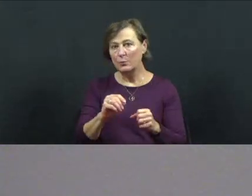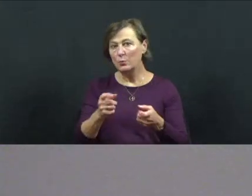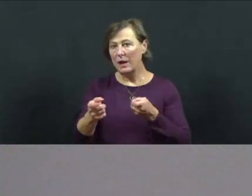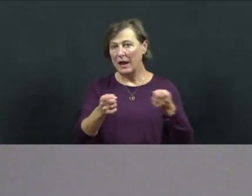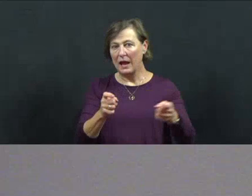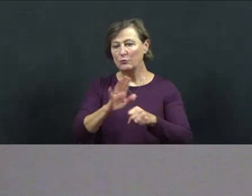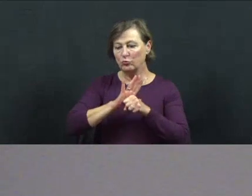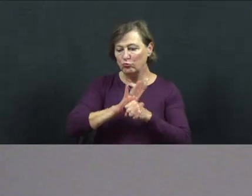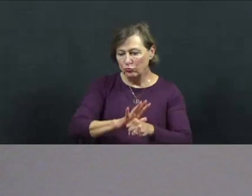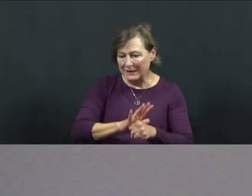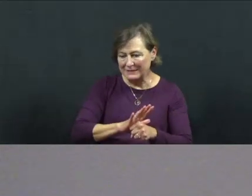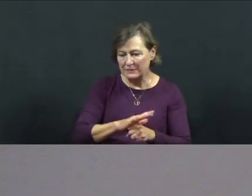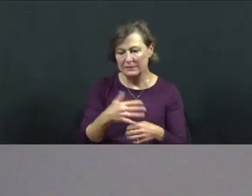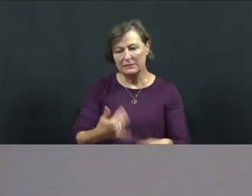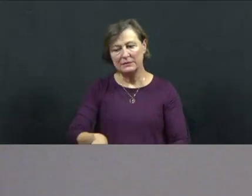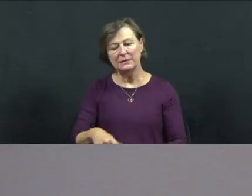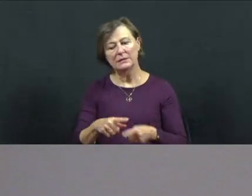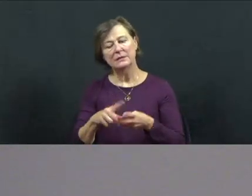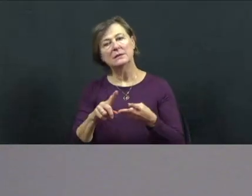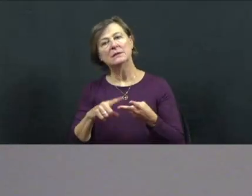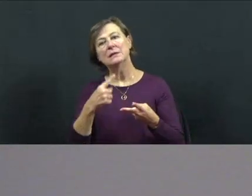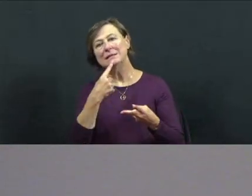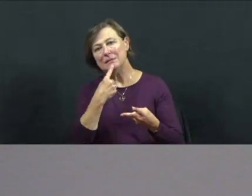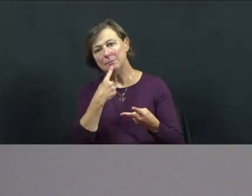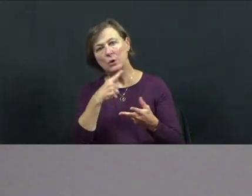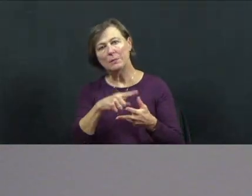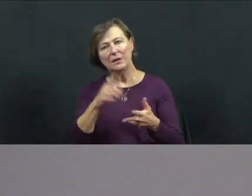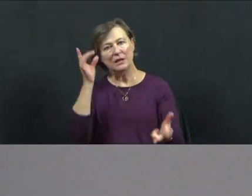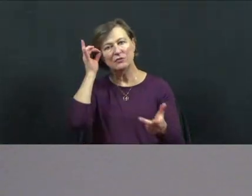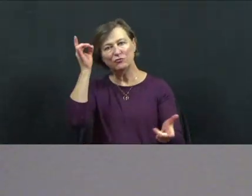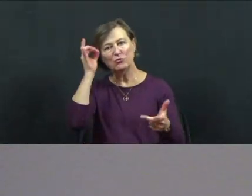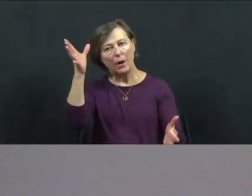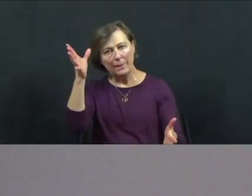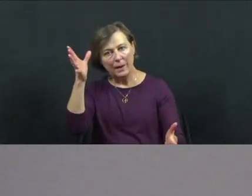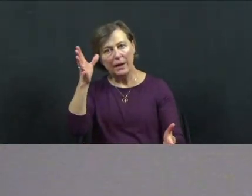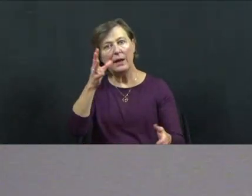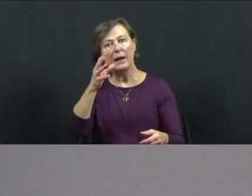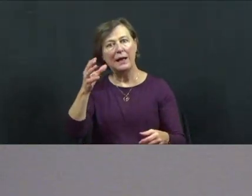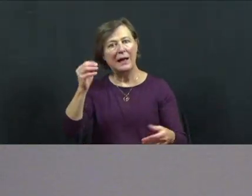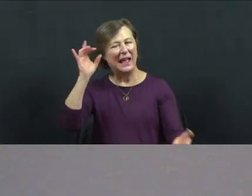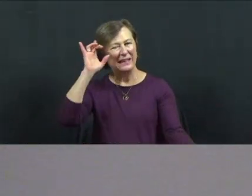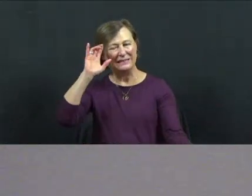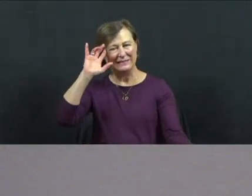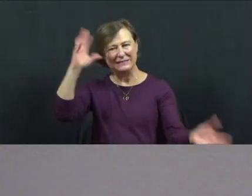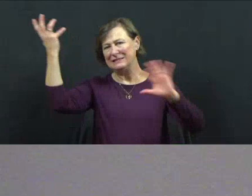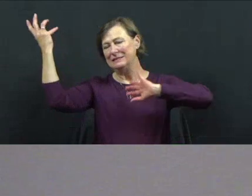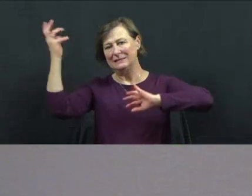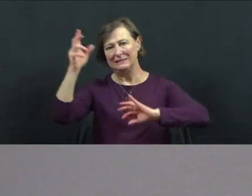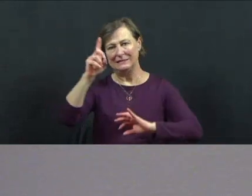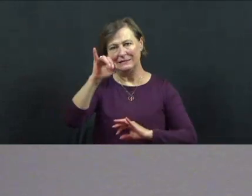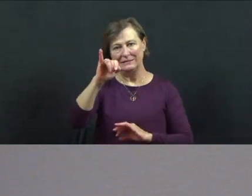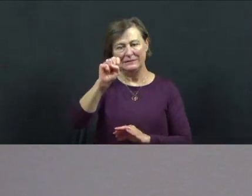disappointment, trauma, and even disaster.